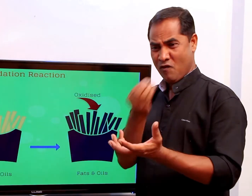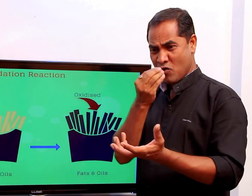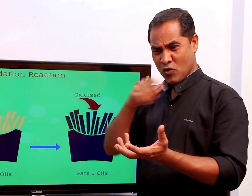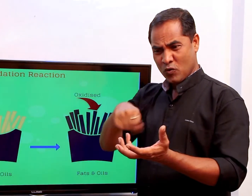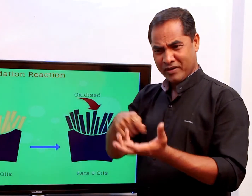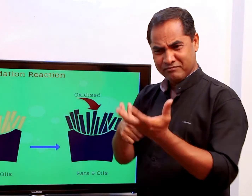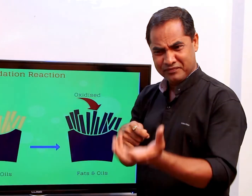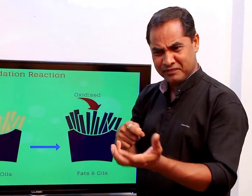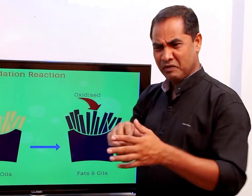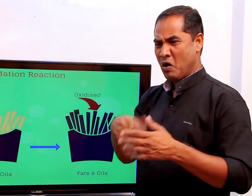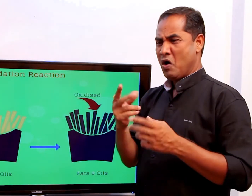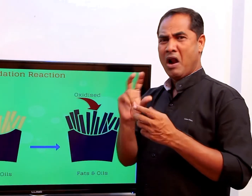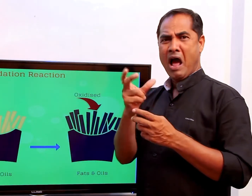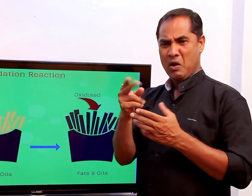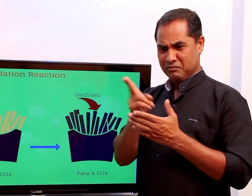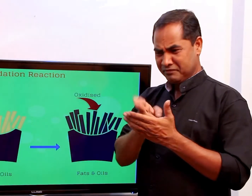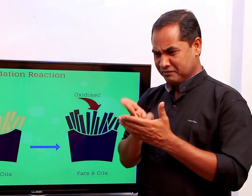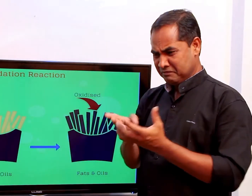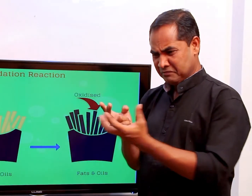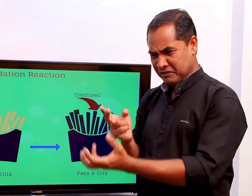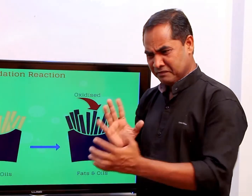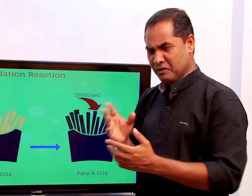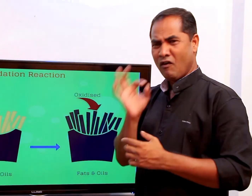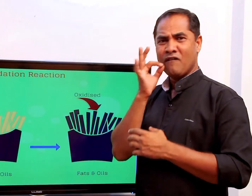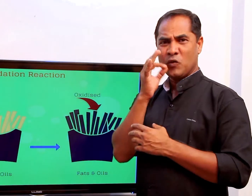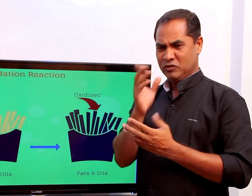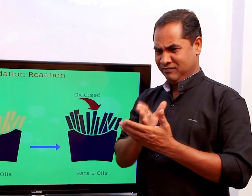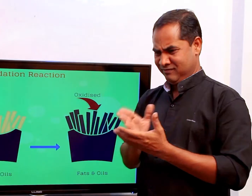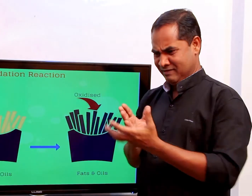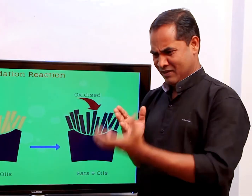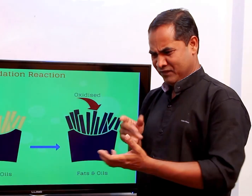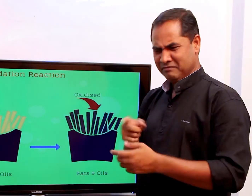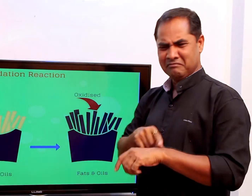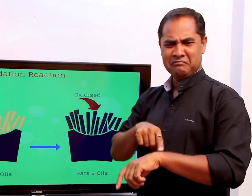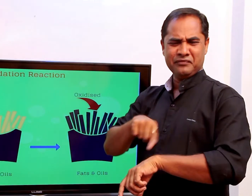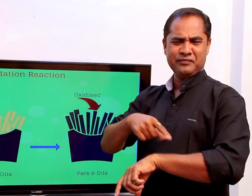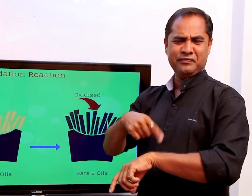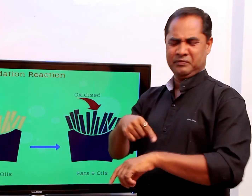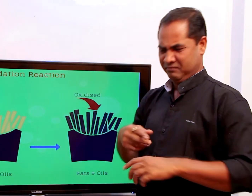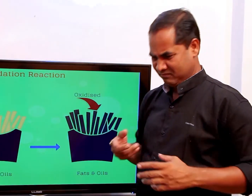home so for an example potato fries and fruits we keep it for some